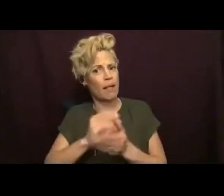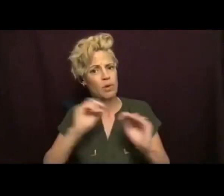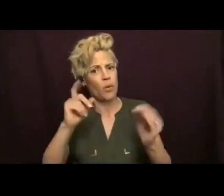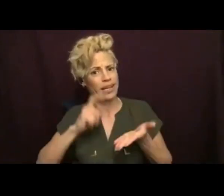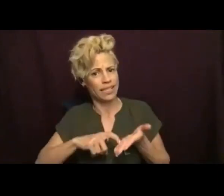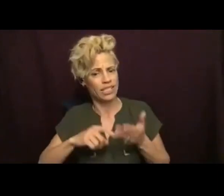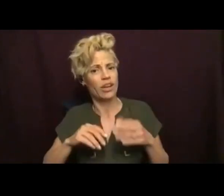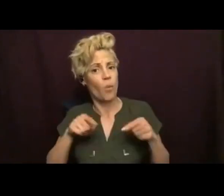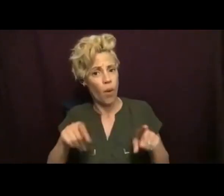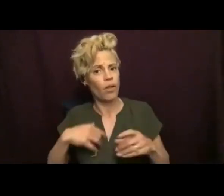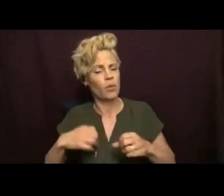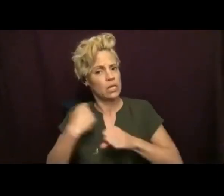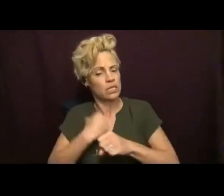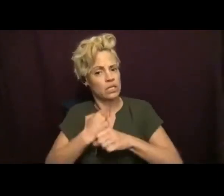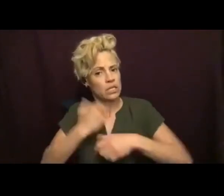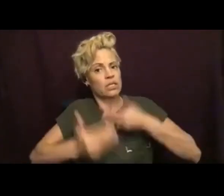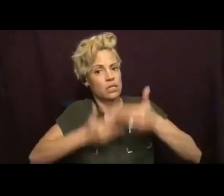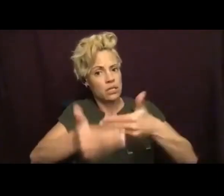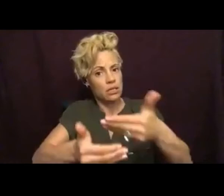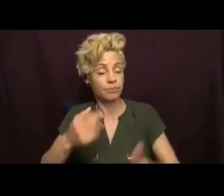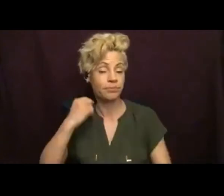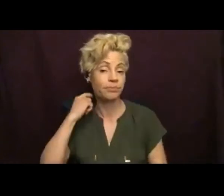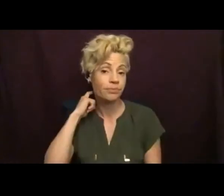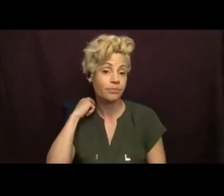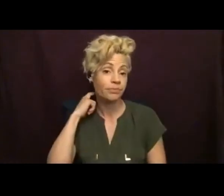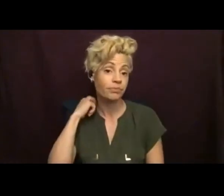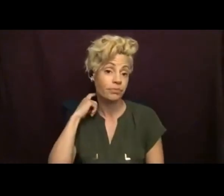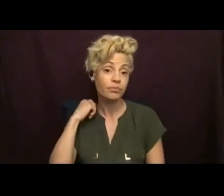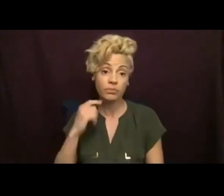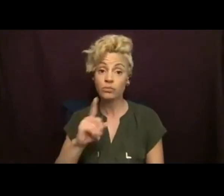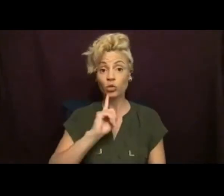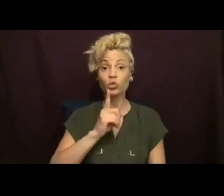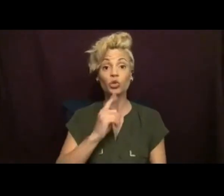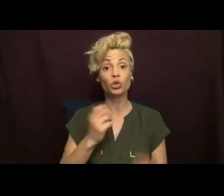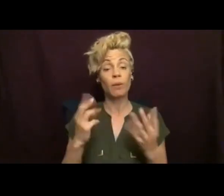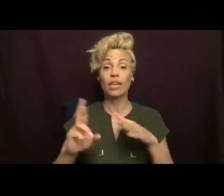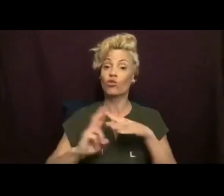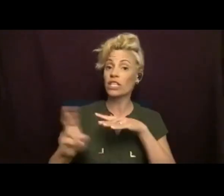There are many retreats and conferences that offer funding